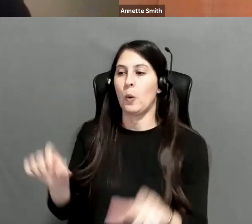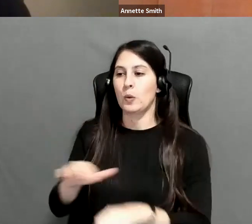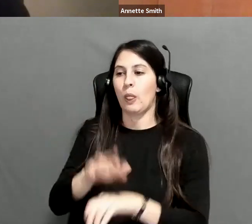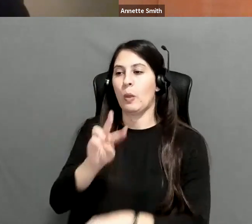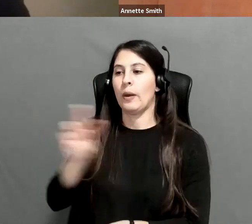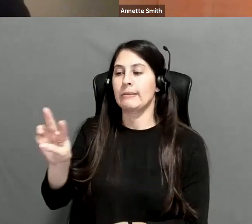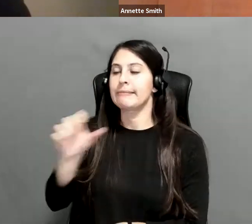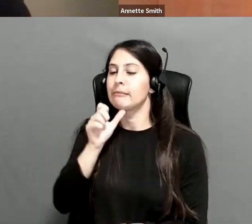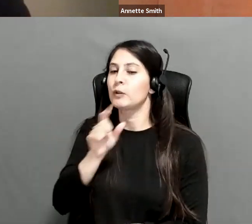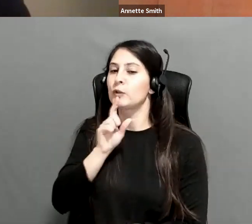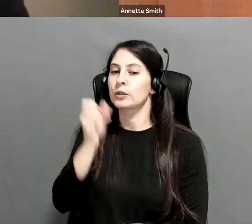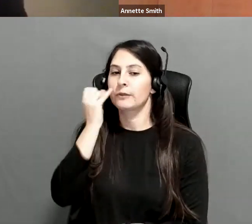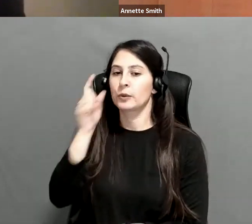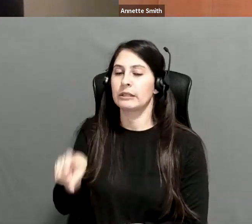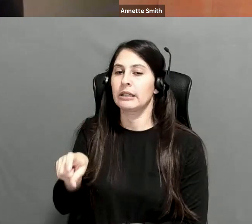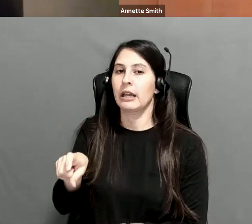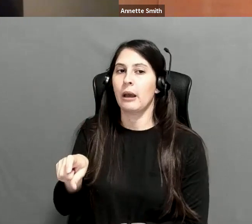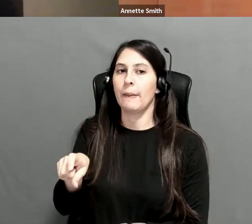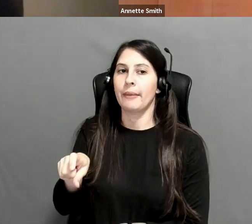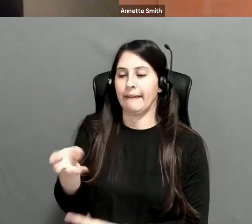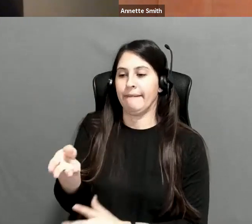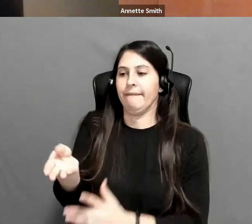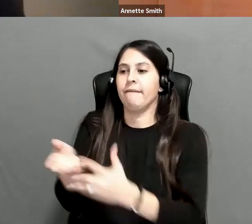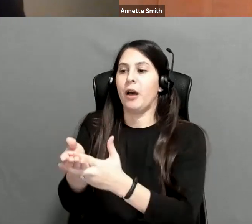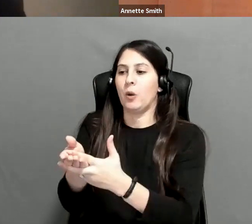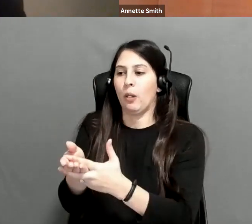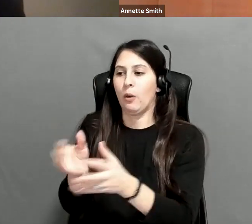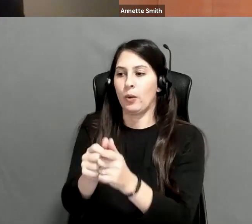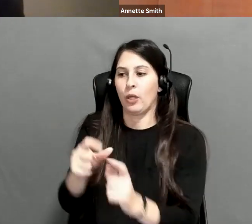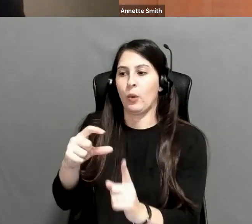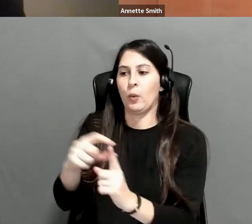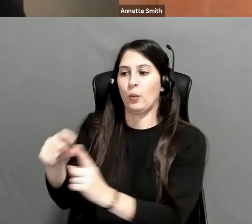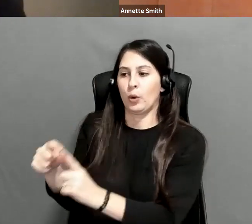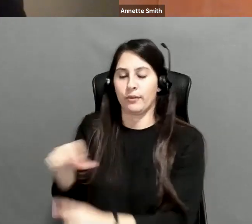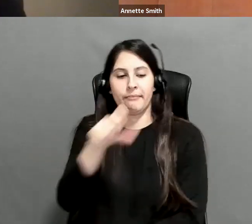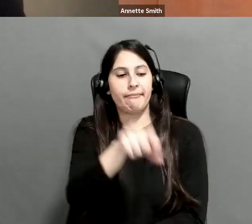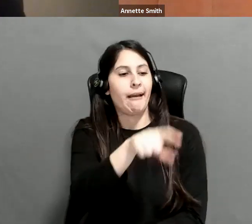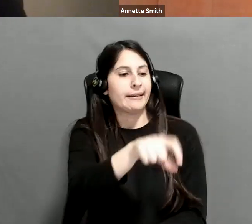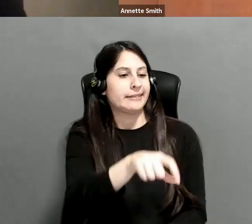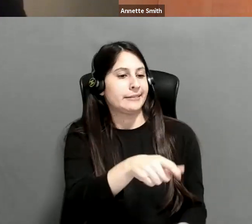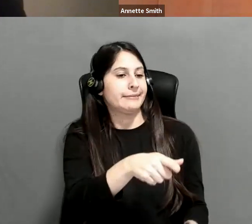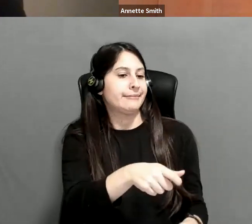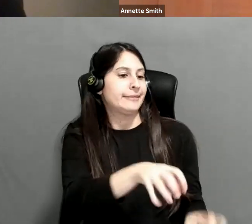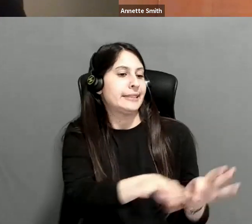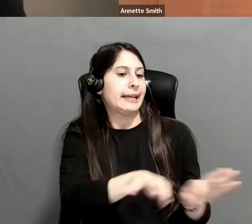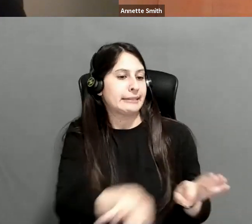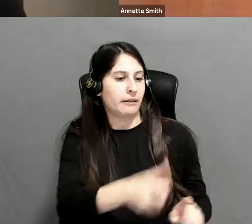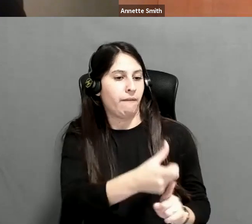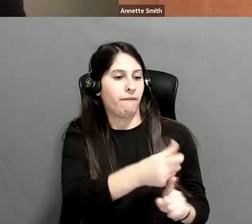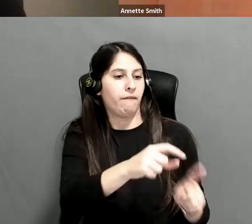I mean, I can definitely e-mail those slides. I think they are going to be posted on the website.